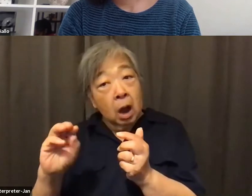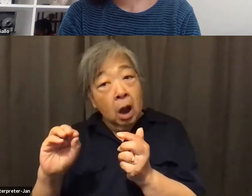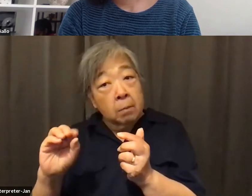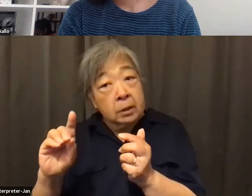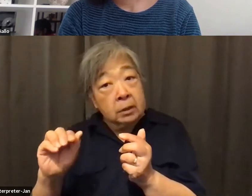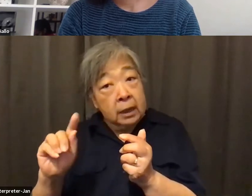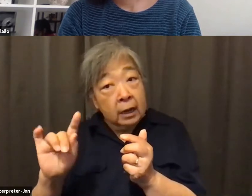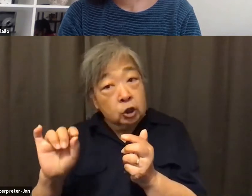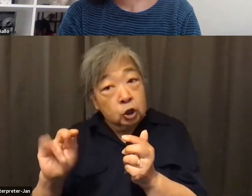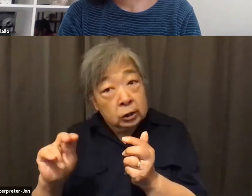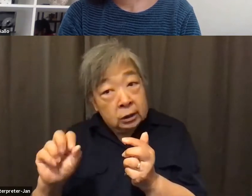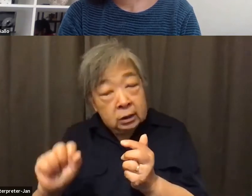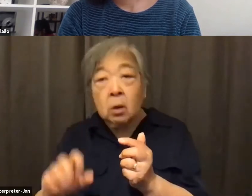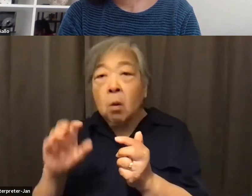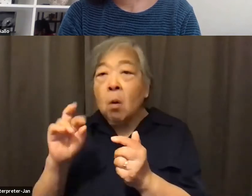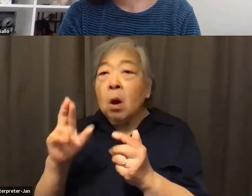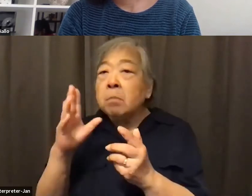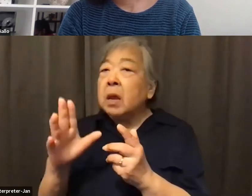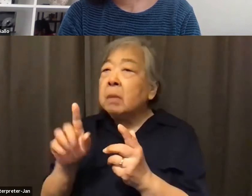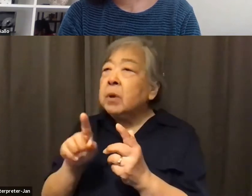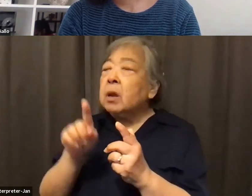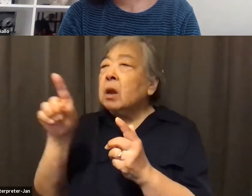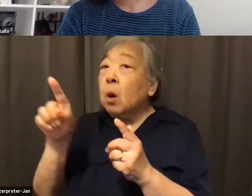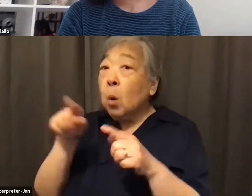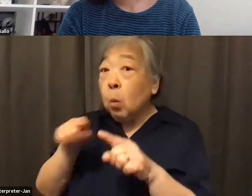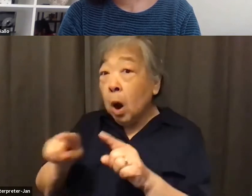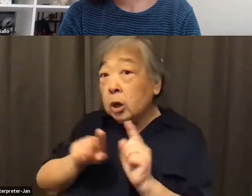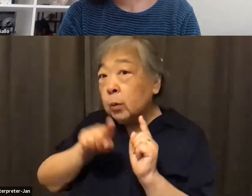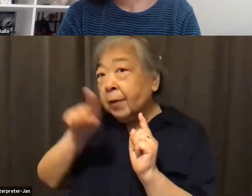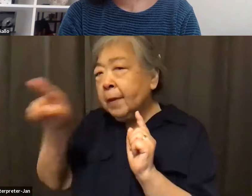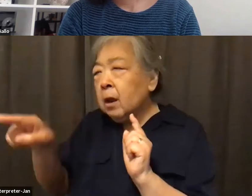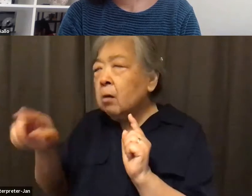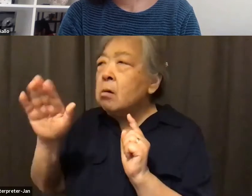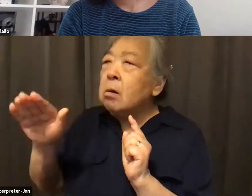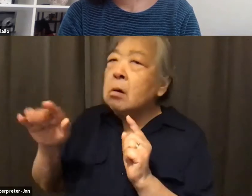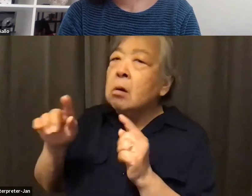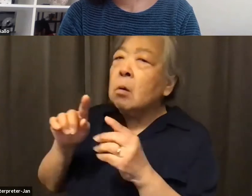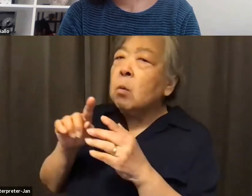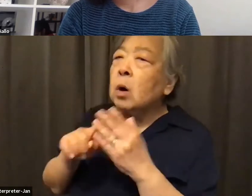and resources that you identified while you were there, any strategies for access abroad